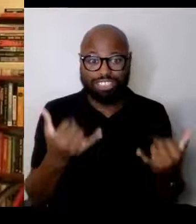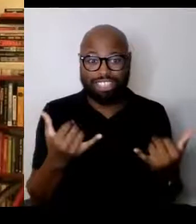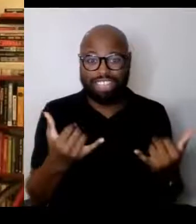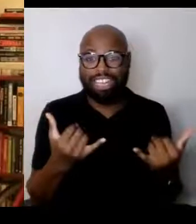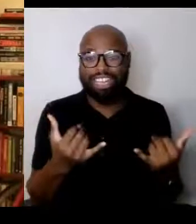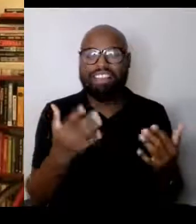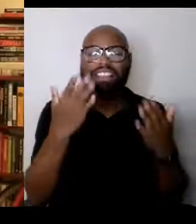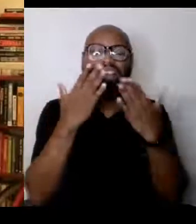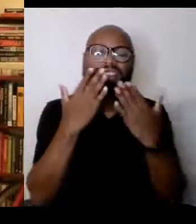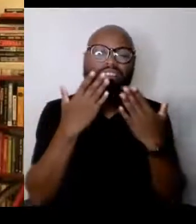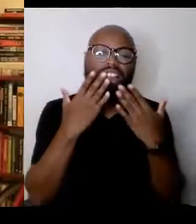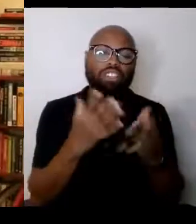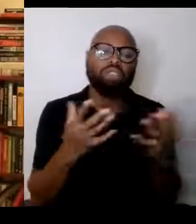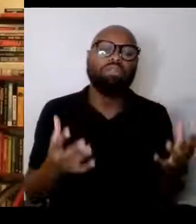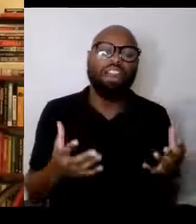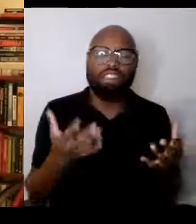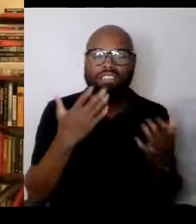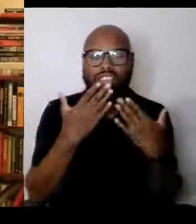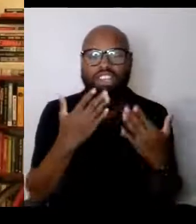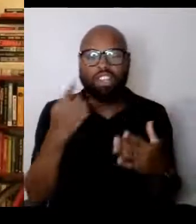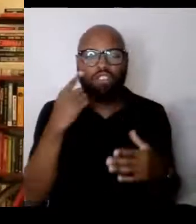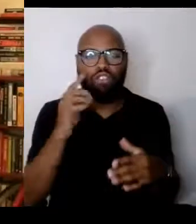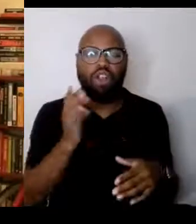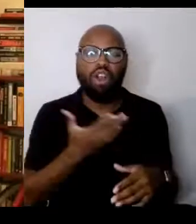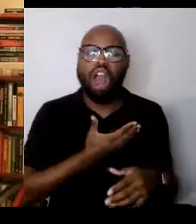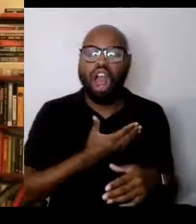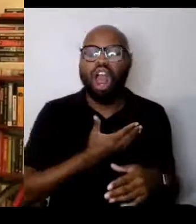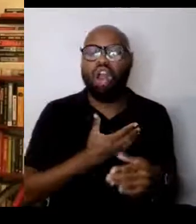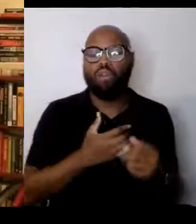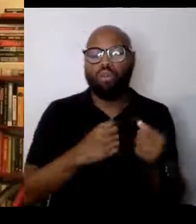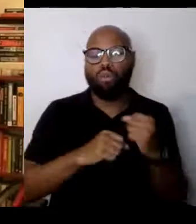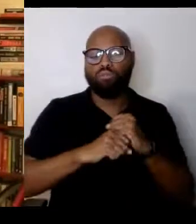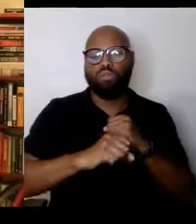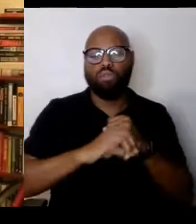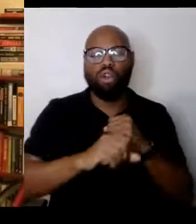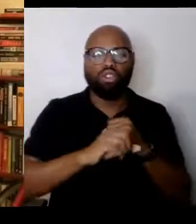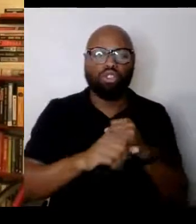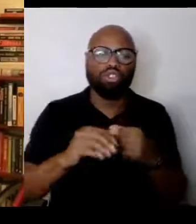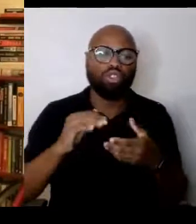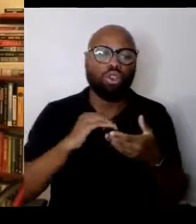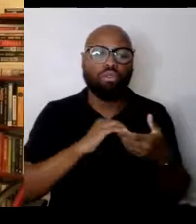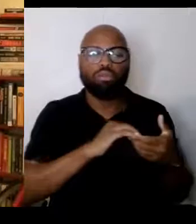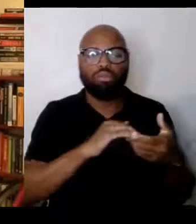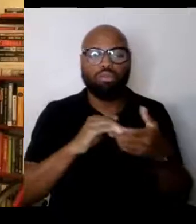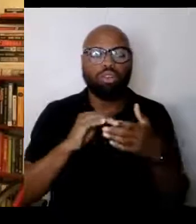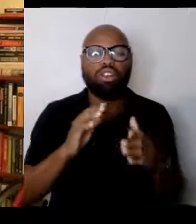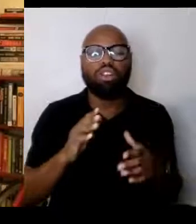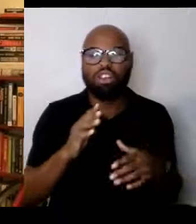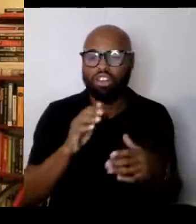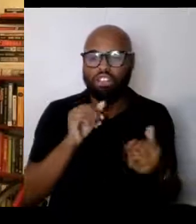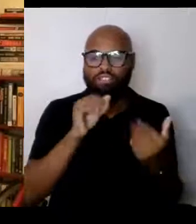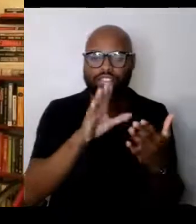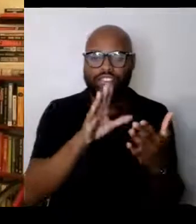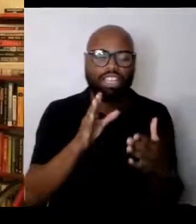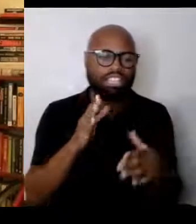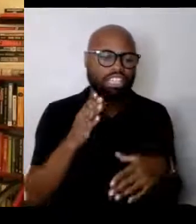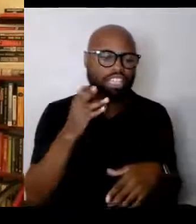Thank you also to our promotional partners, Facing History and Ourselves and Selfhelp Community Services, for their support here